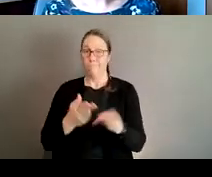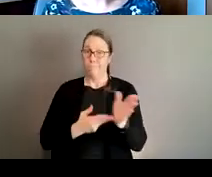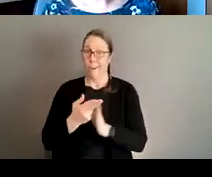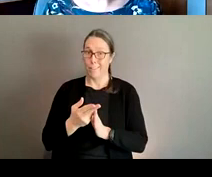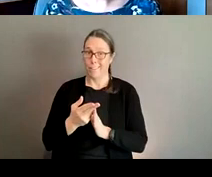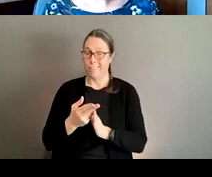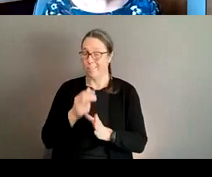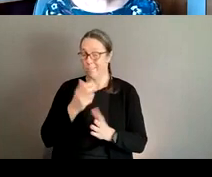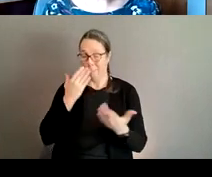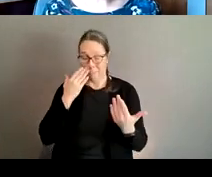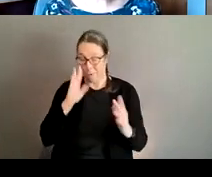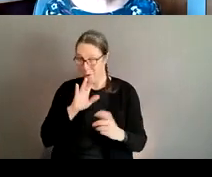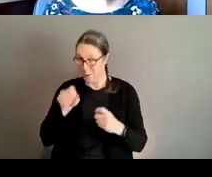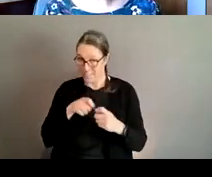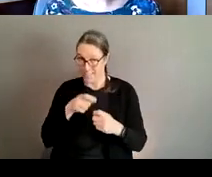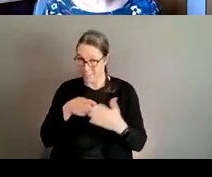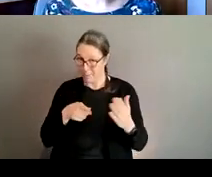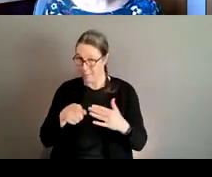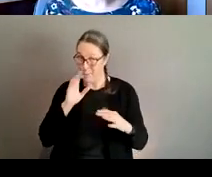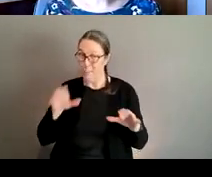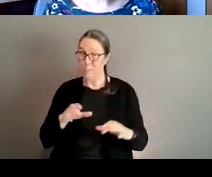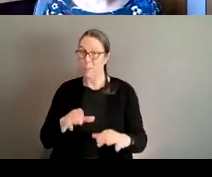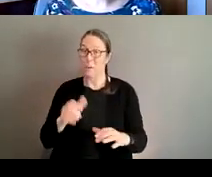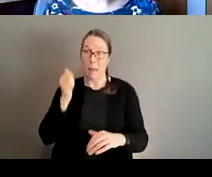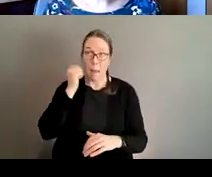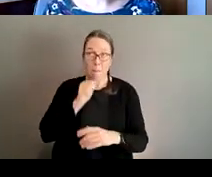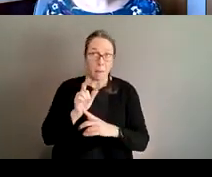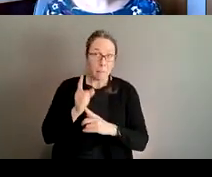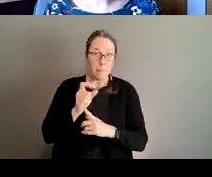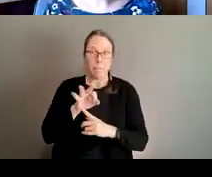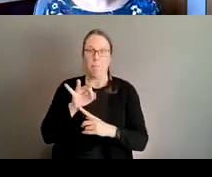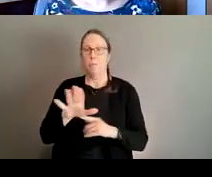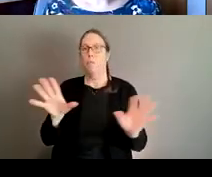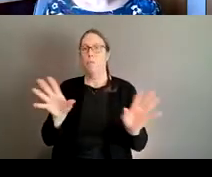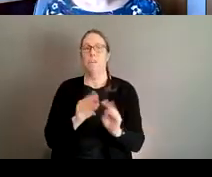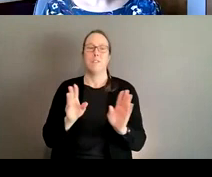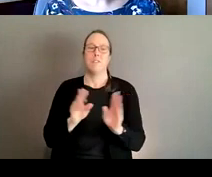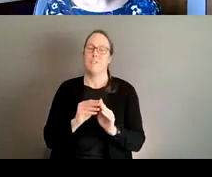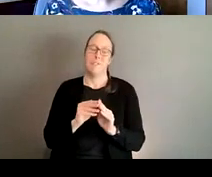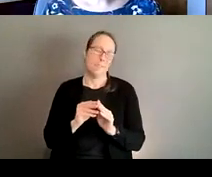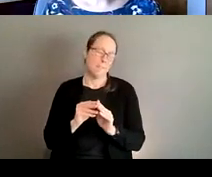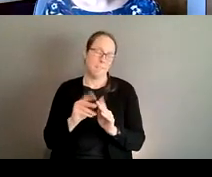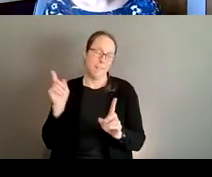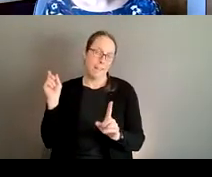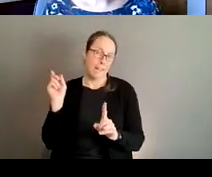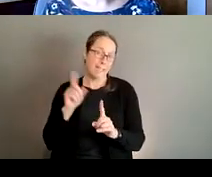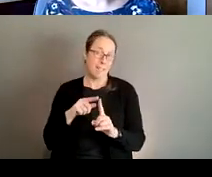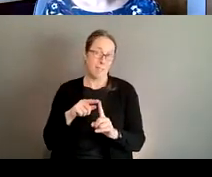know exactly what you are going to do every minute of your session until June or maybe